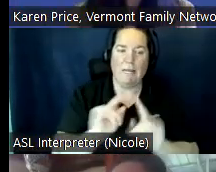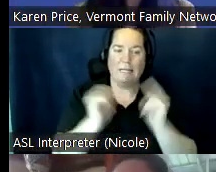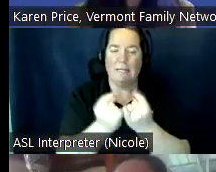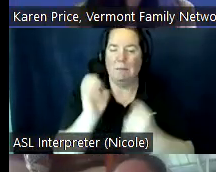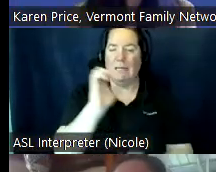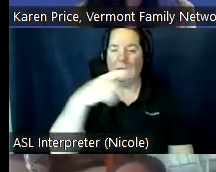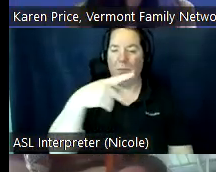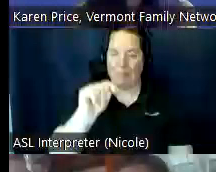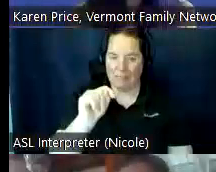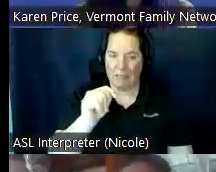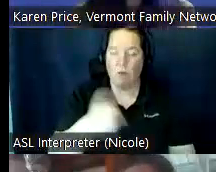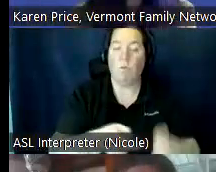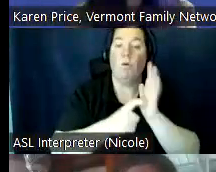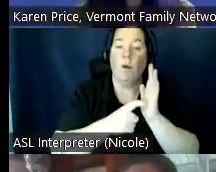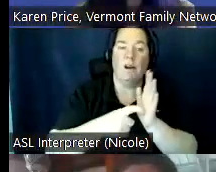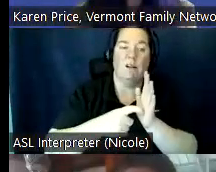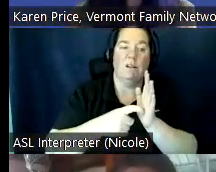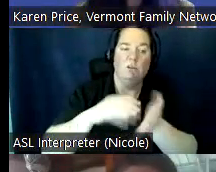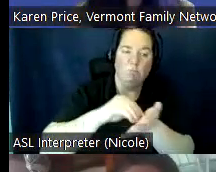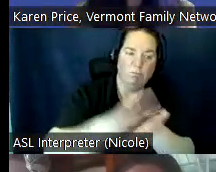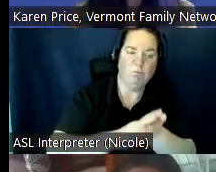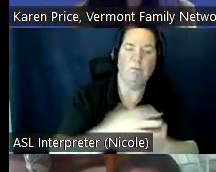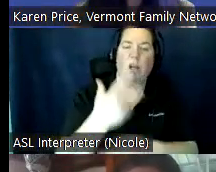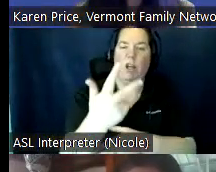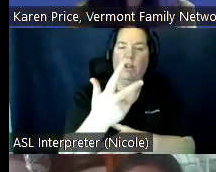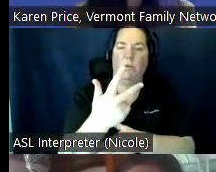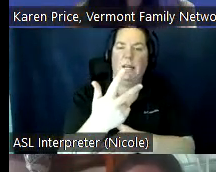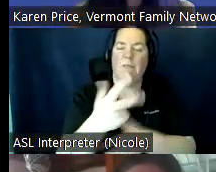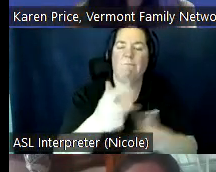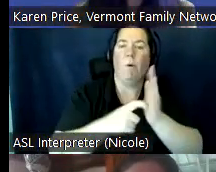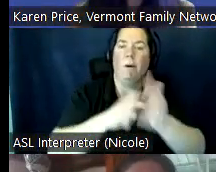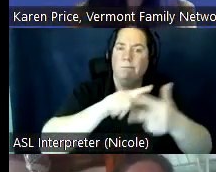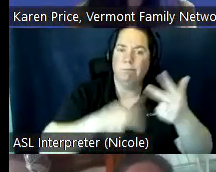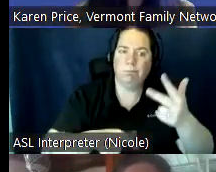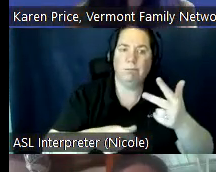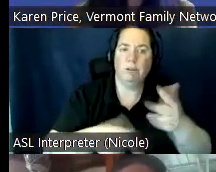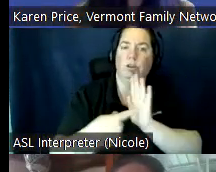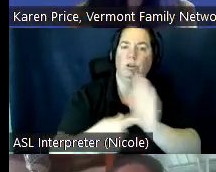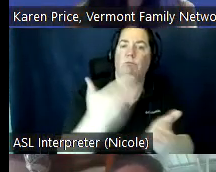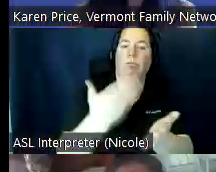document 3 measures of educational performance in a basic skill area that falls at or below